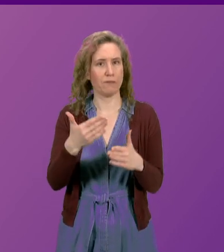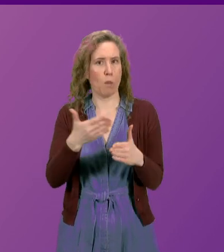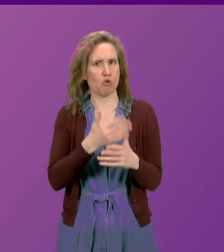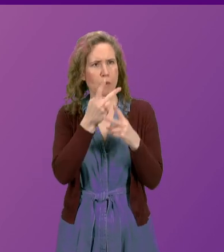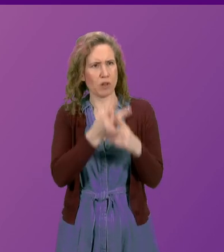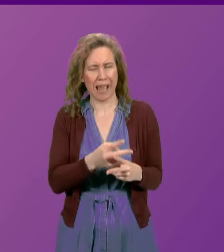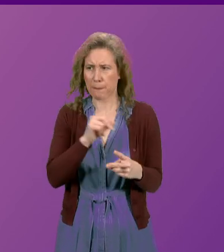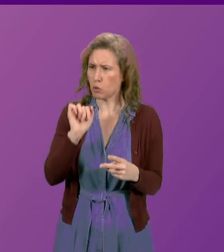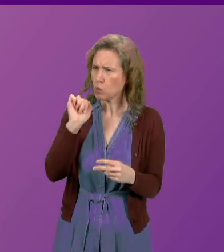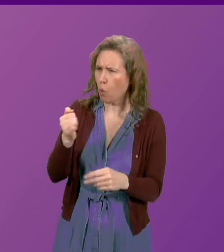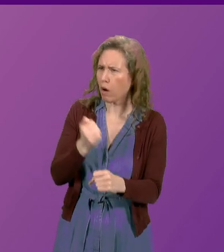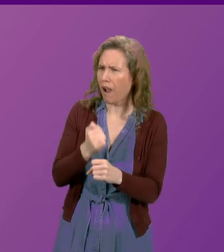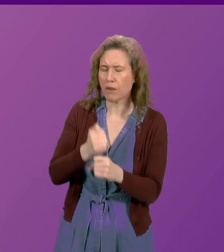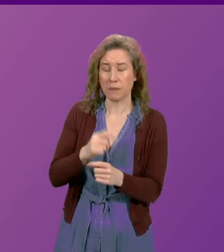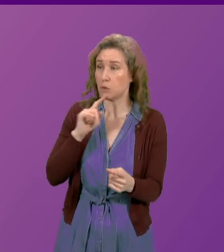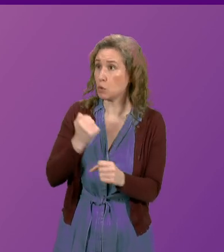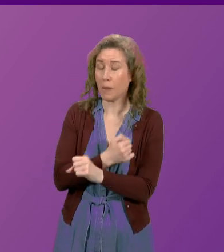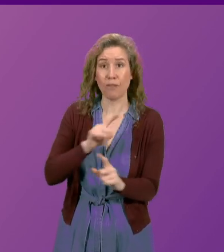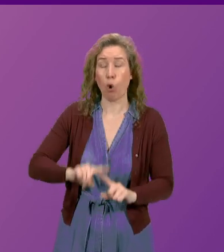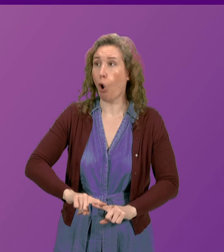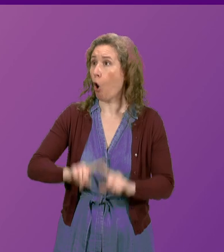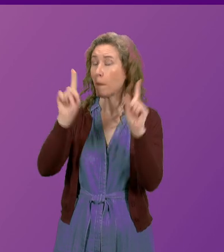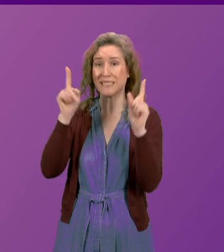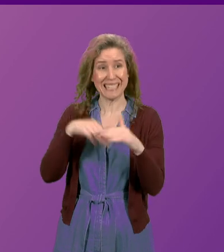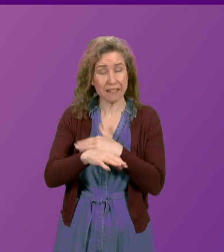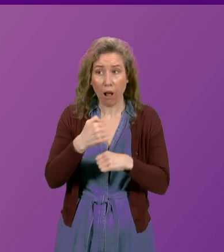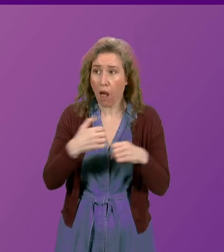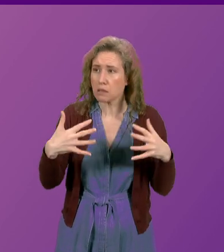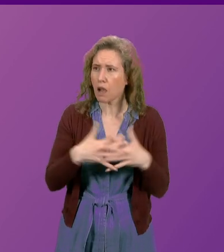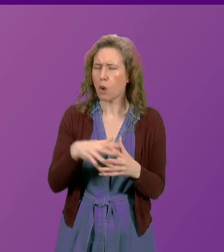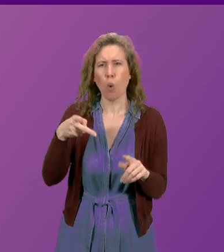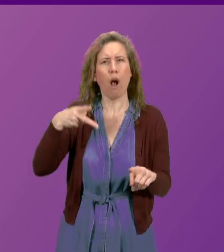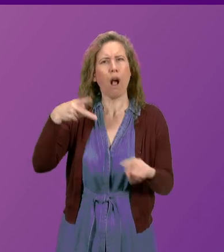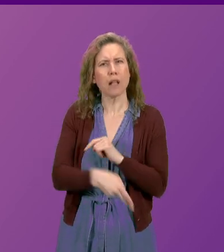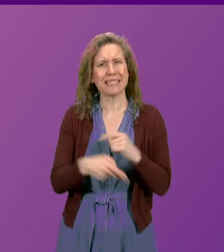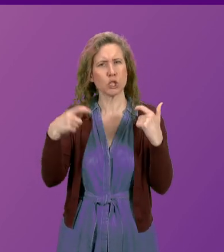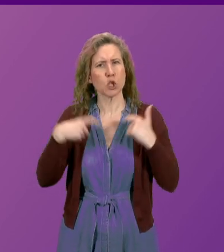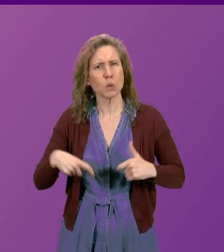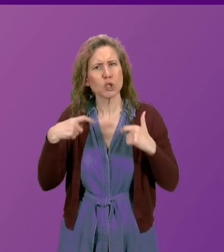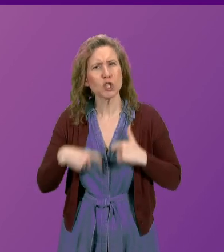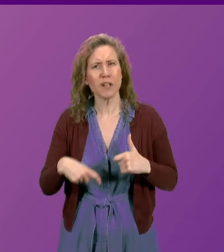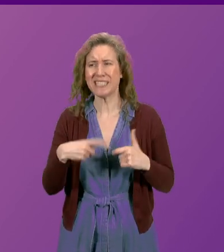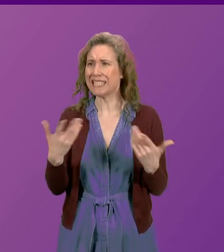his Government is doing the exact opposite in Glasgow and is cutting social services and staff?